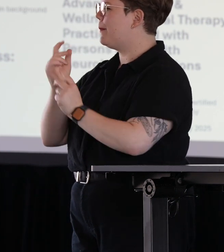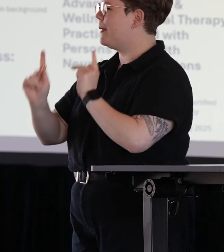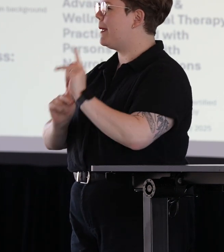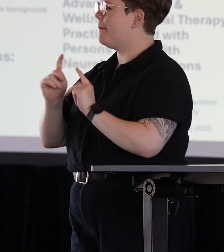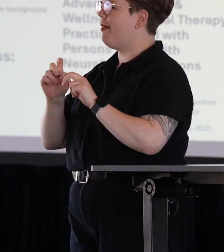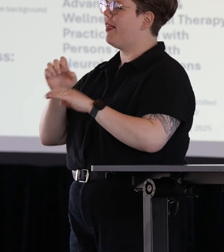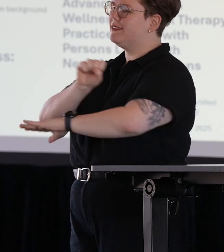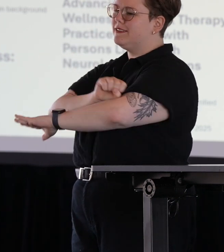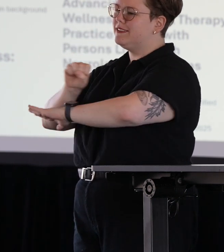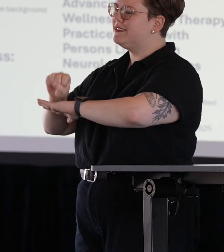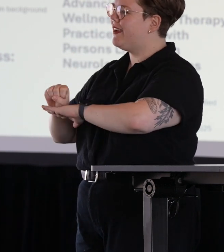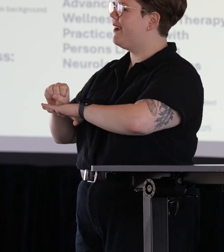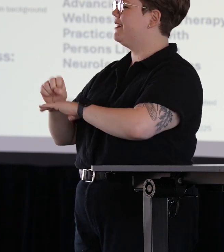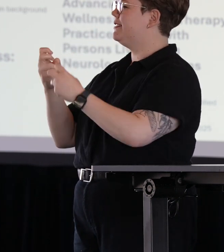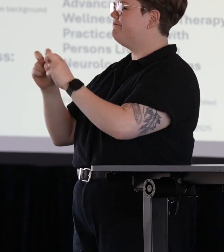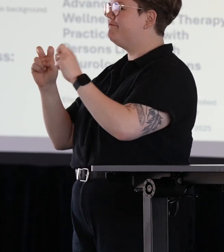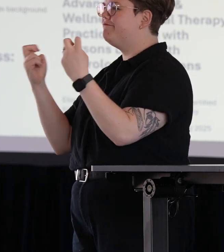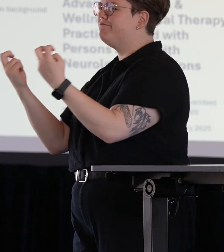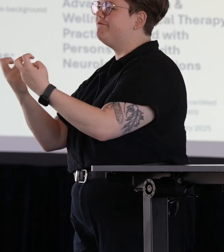audience, all coming together on this really important topic of